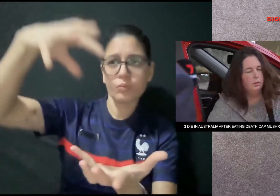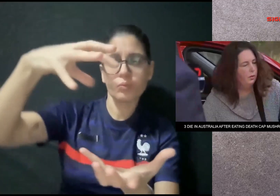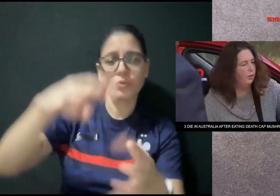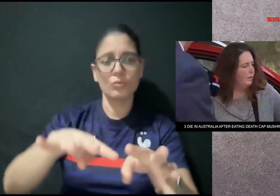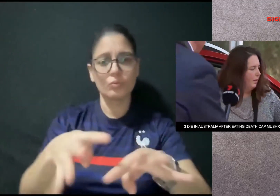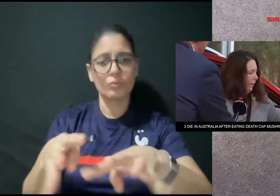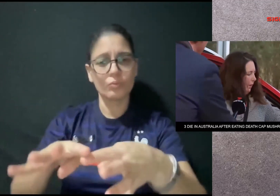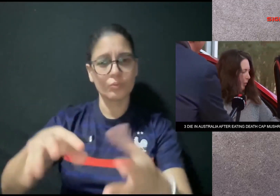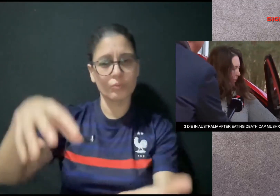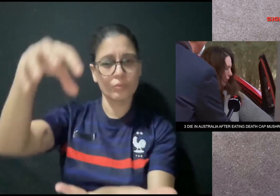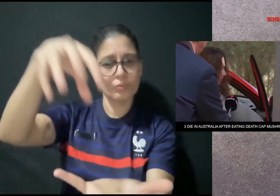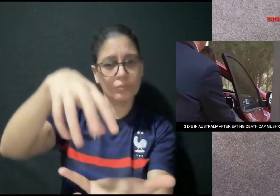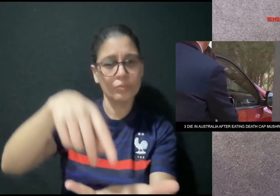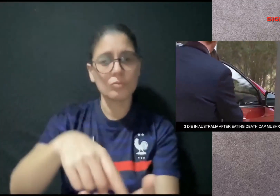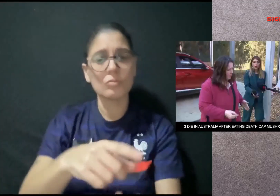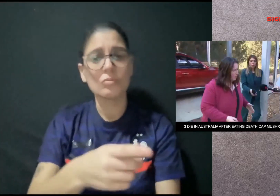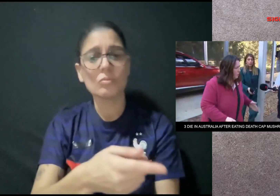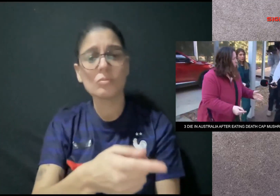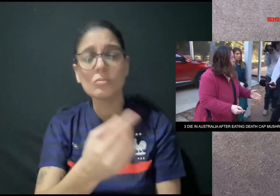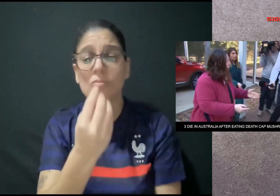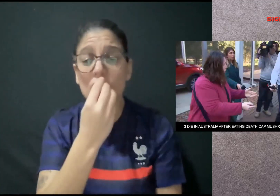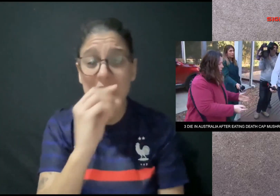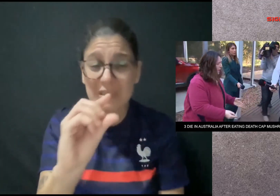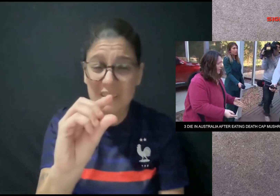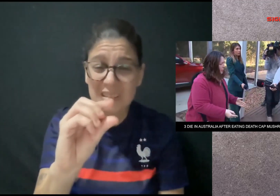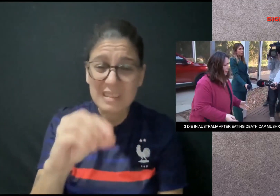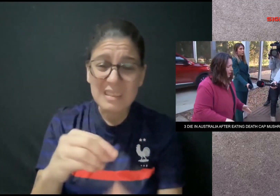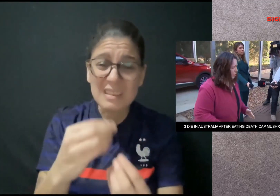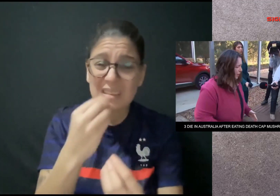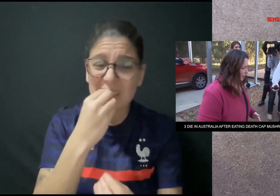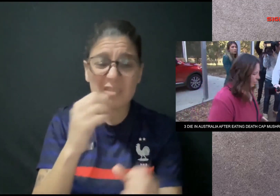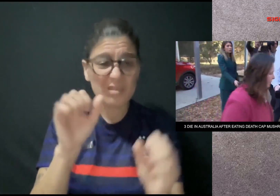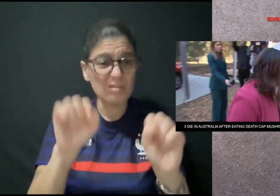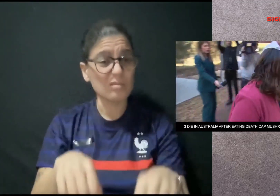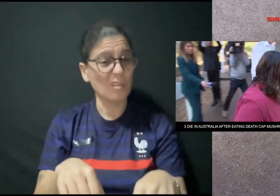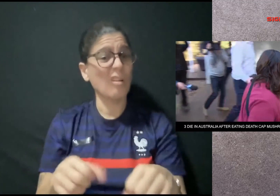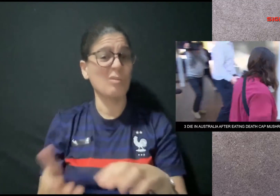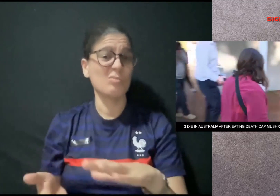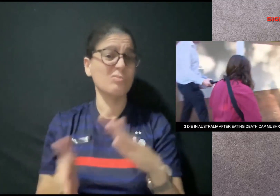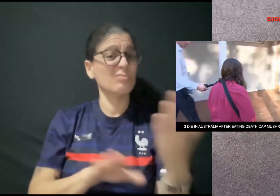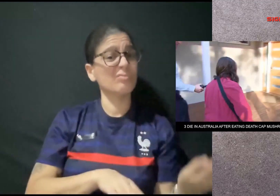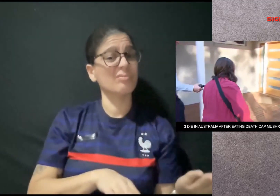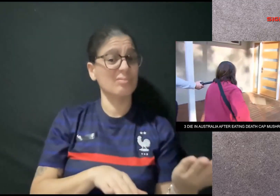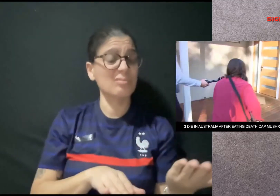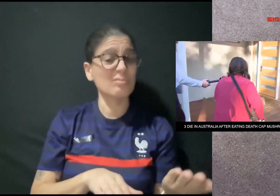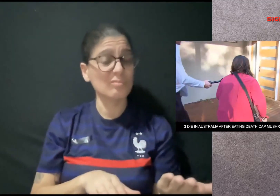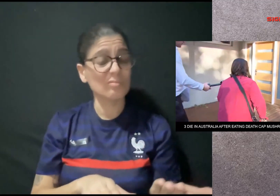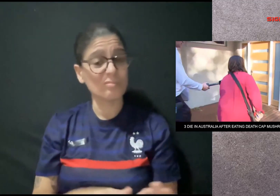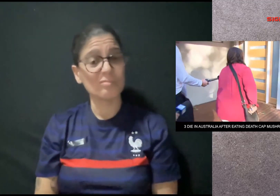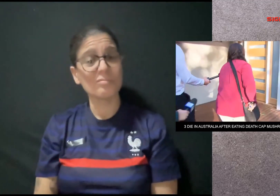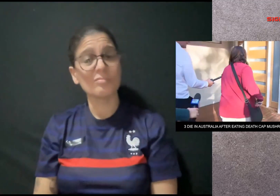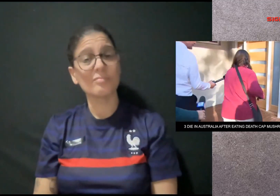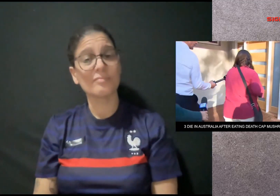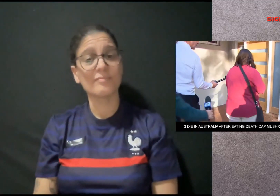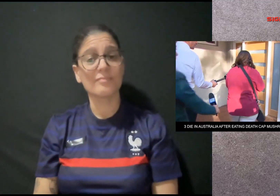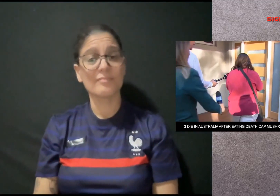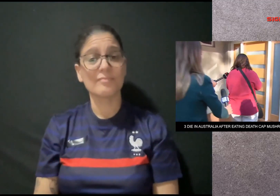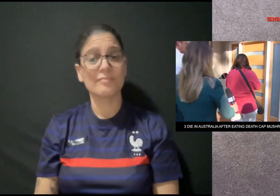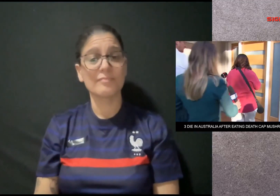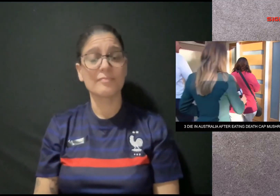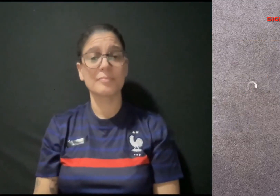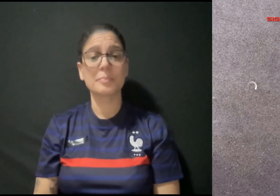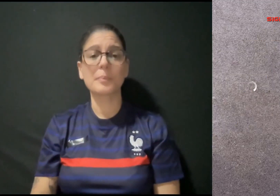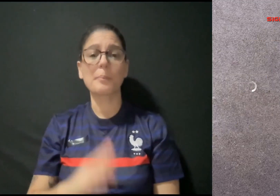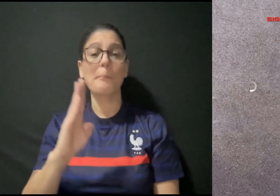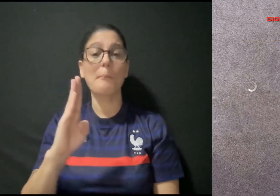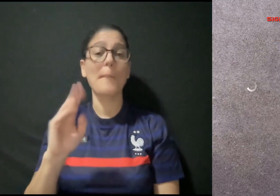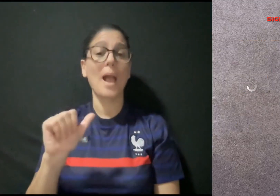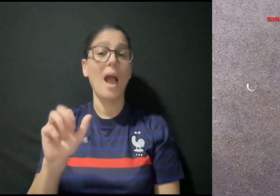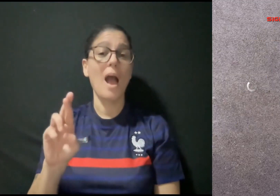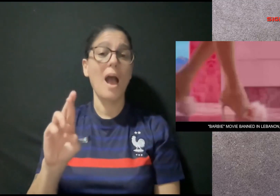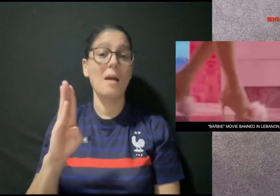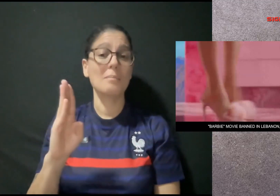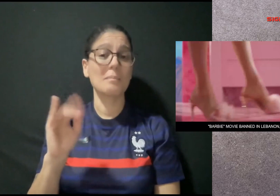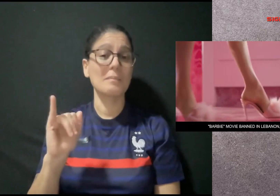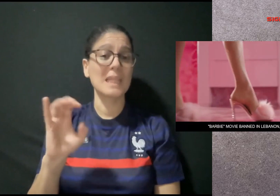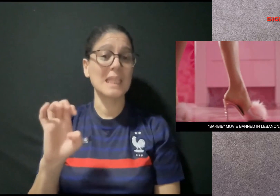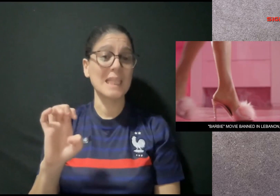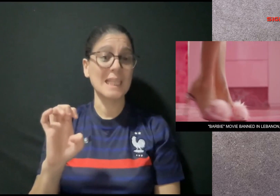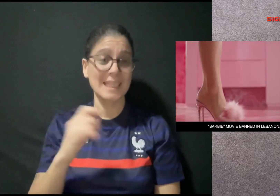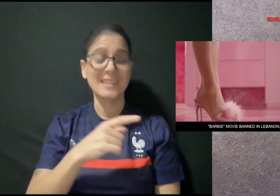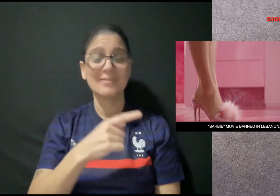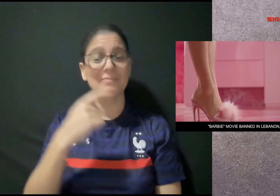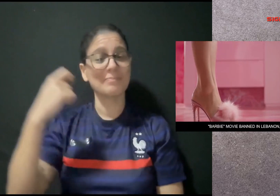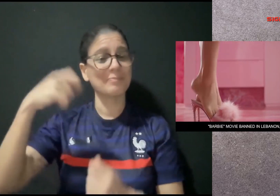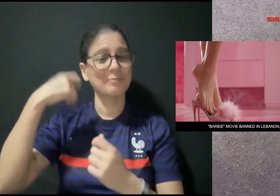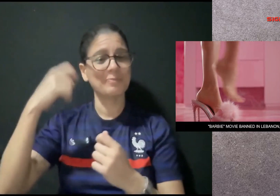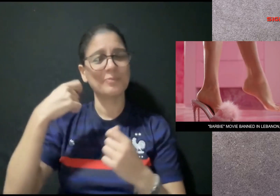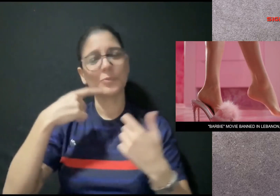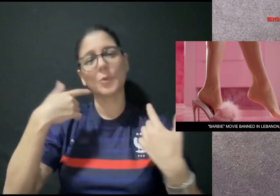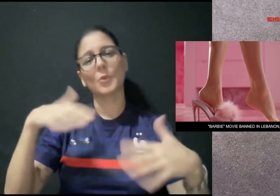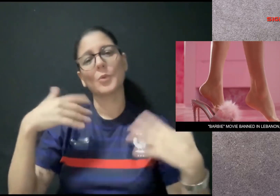drying the mushrooms eating a small portion can lead to death the Barbie movie has been